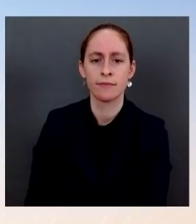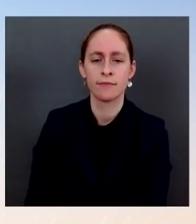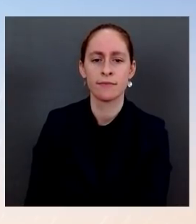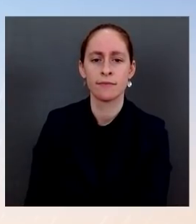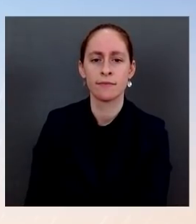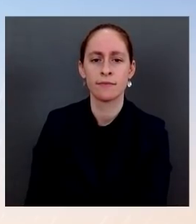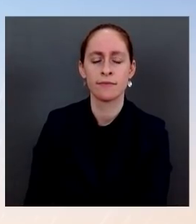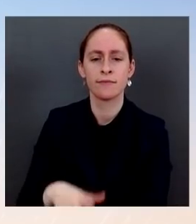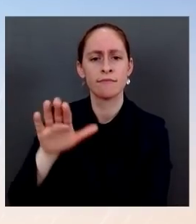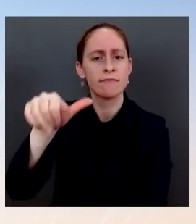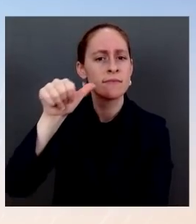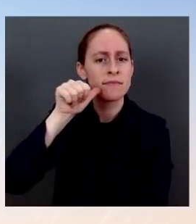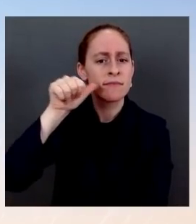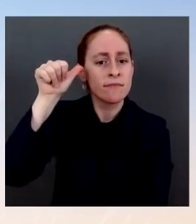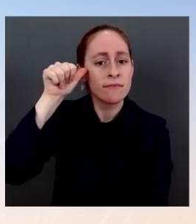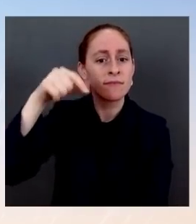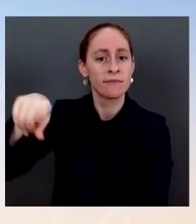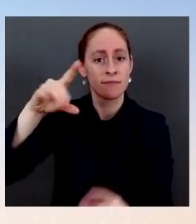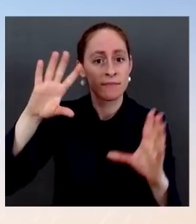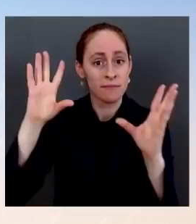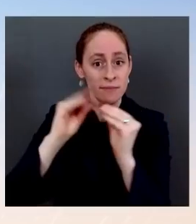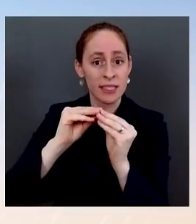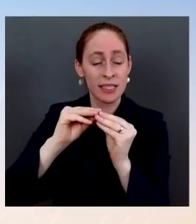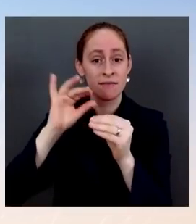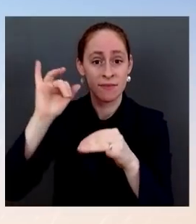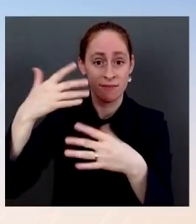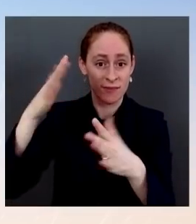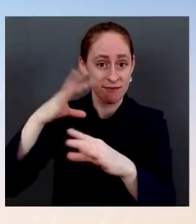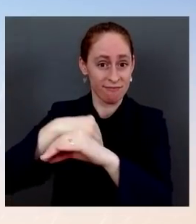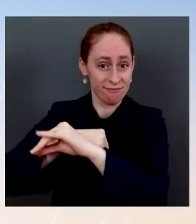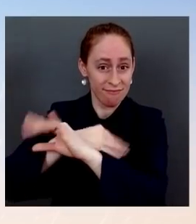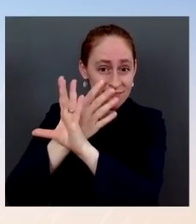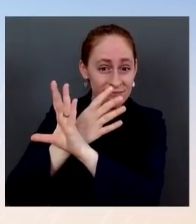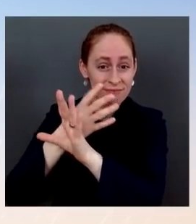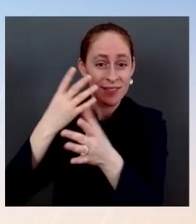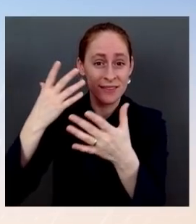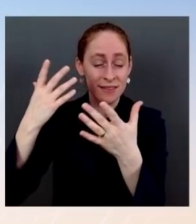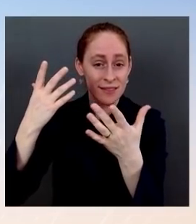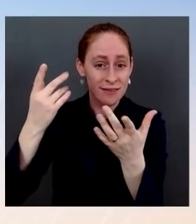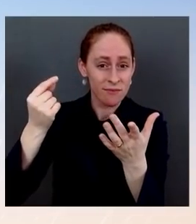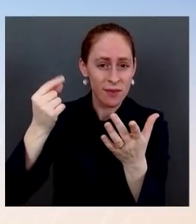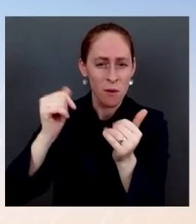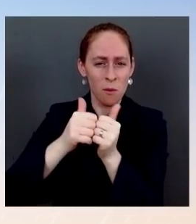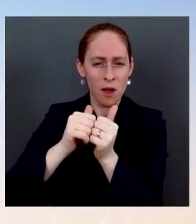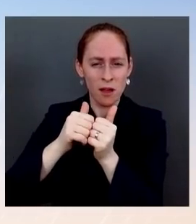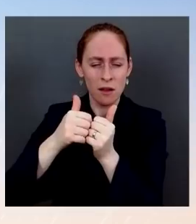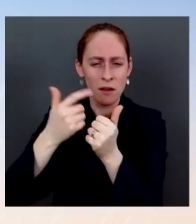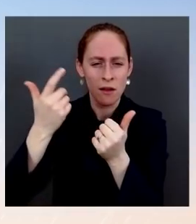sometimes it's harder for them to travel -- but I'm not aware of that decision being made for safety reasons. The Press: And I noticed, yesterday,